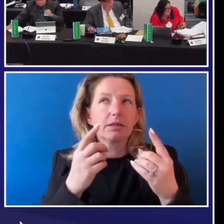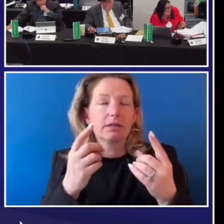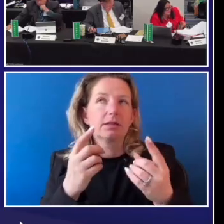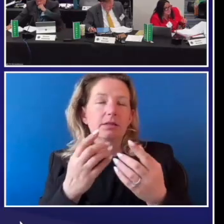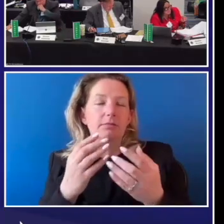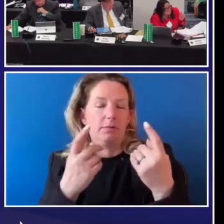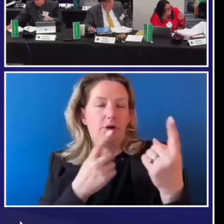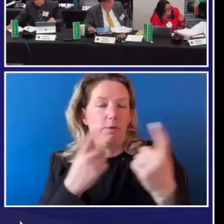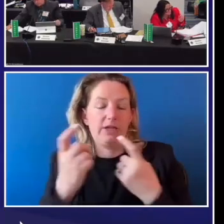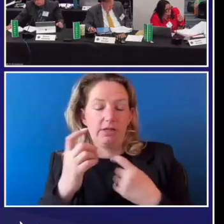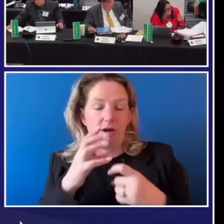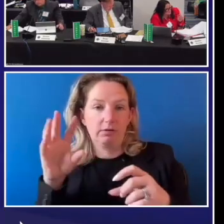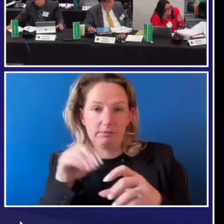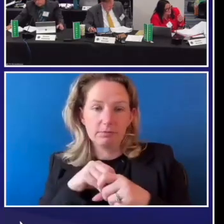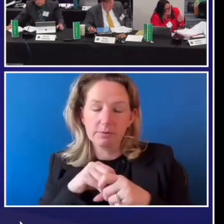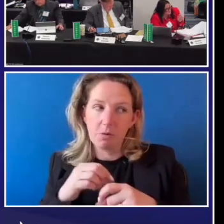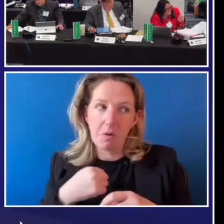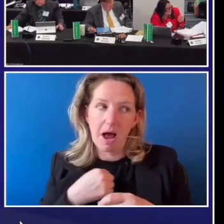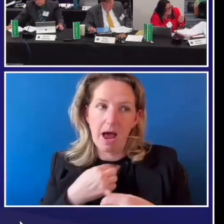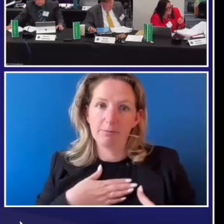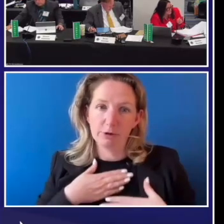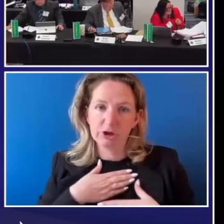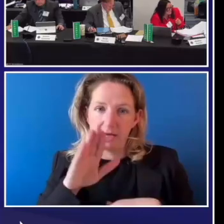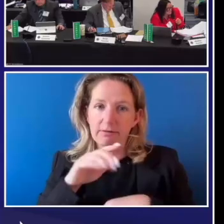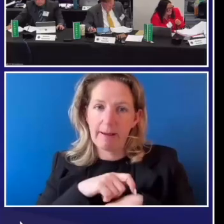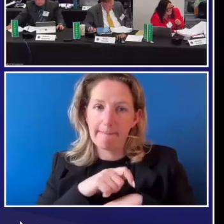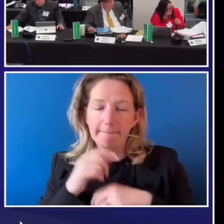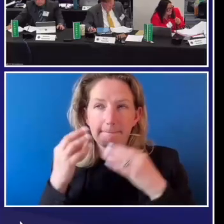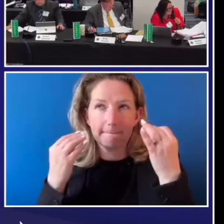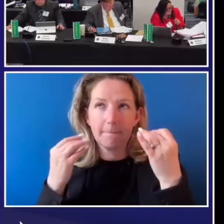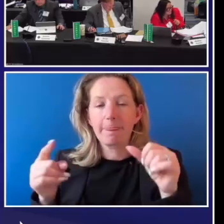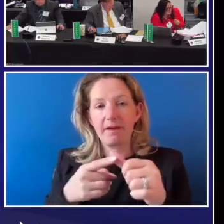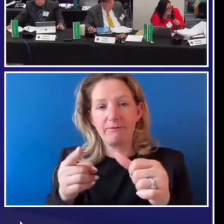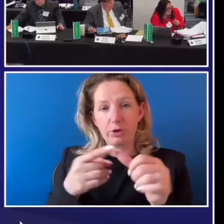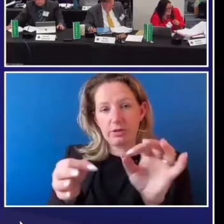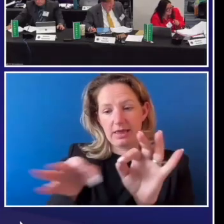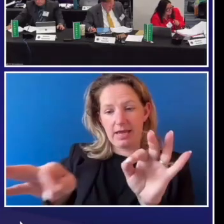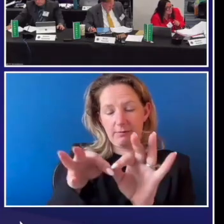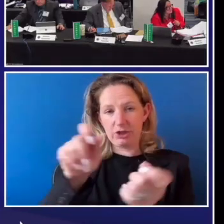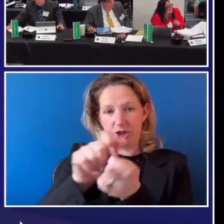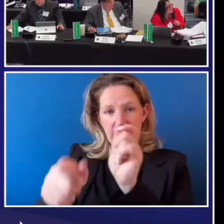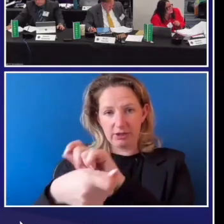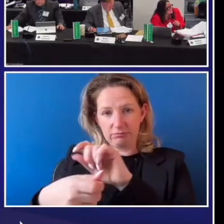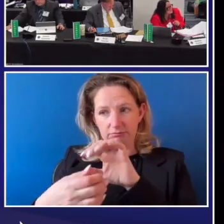So the 1st language change refers to mandatory conflict of interest controls.